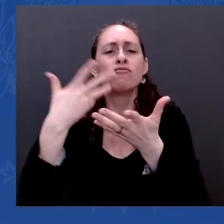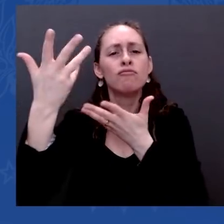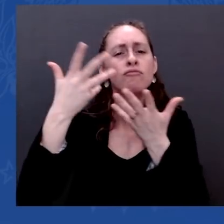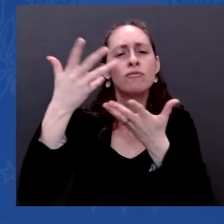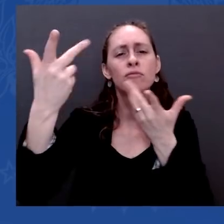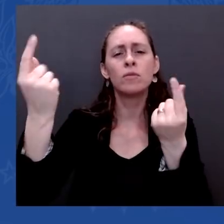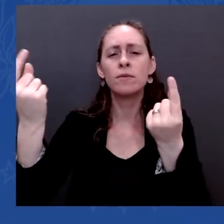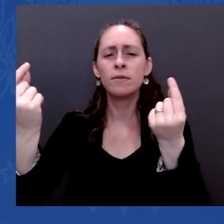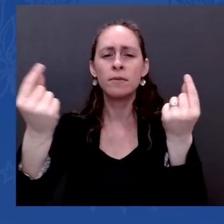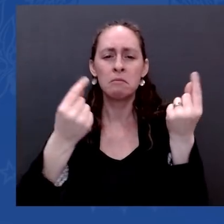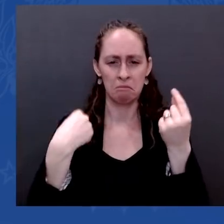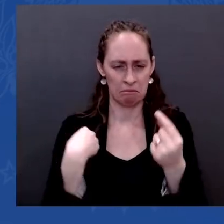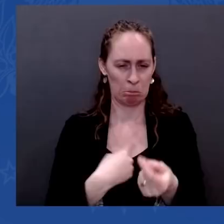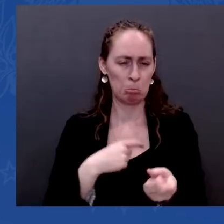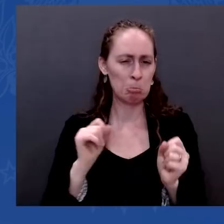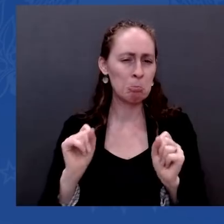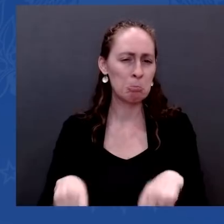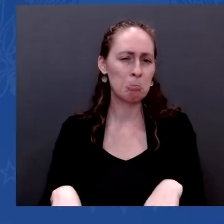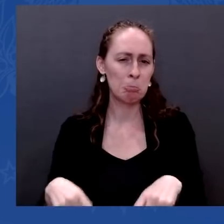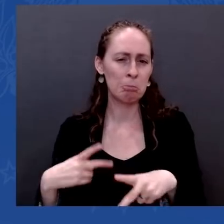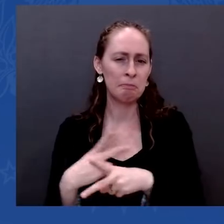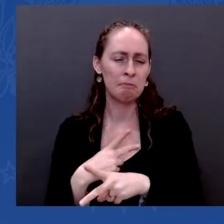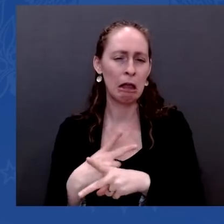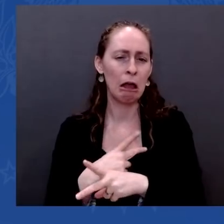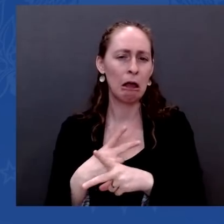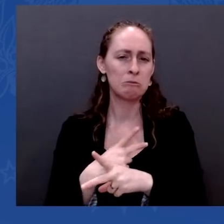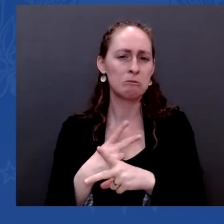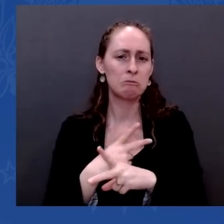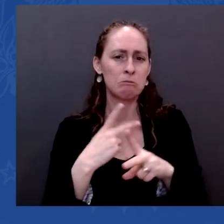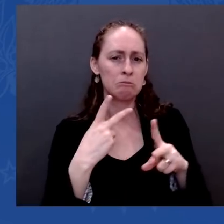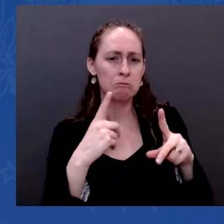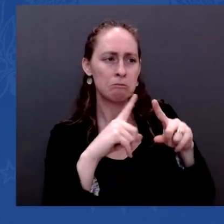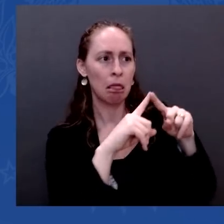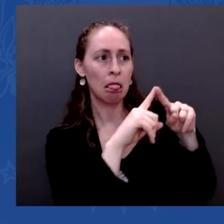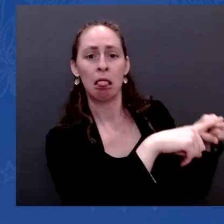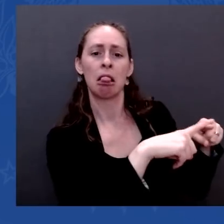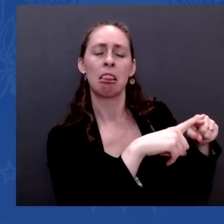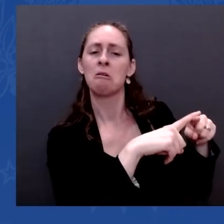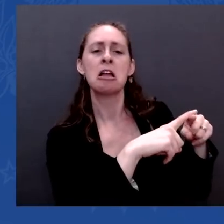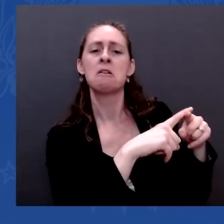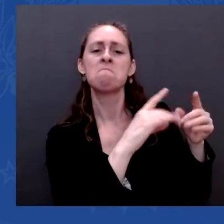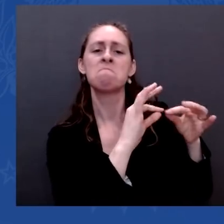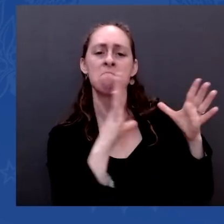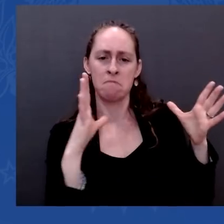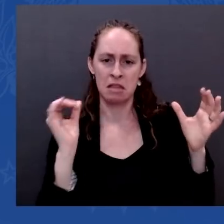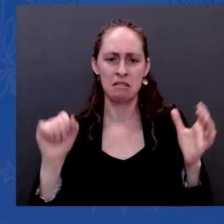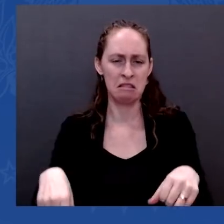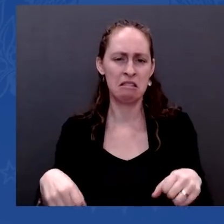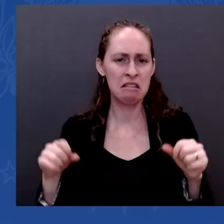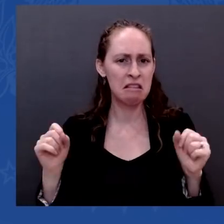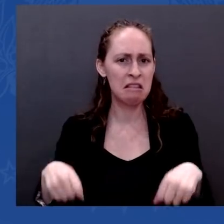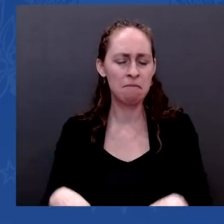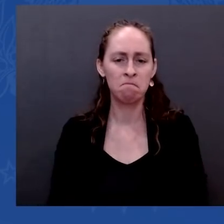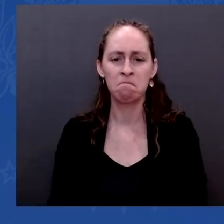But, you know, what everybody forgets here is Russia needs to be able to sell that gas and sell that oil.